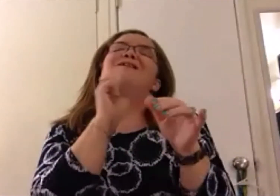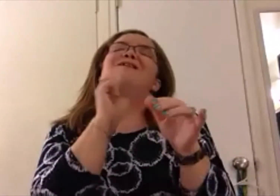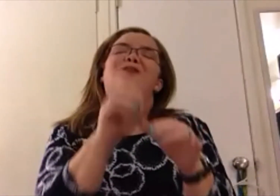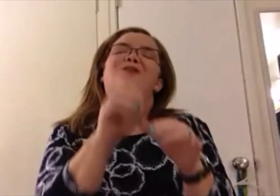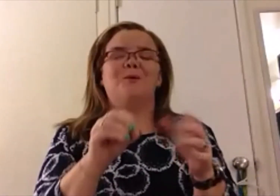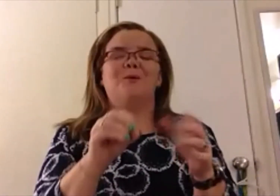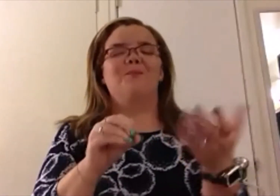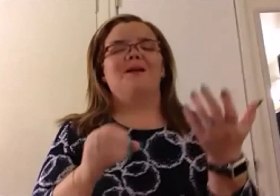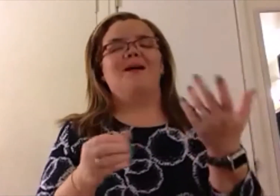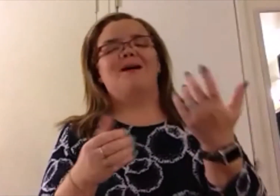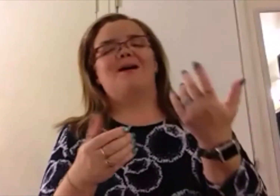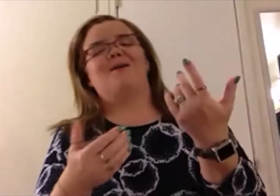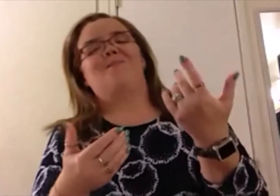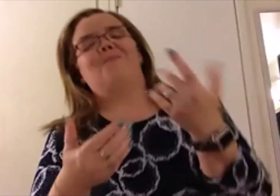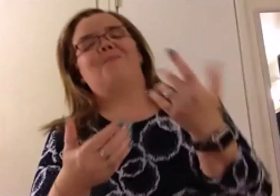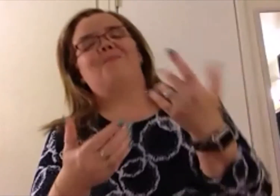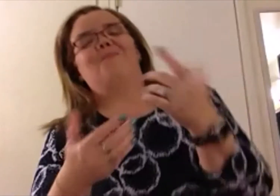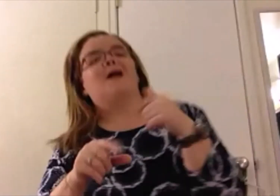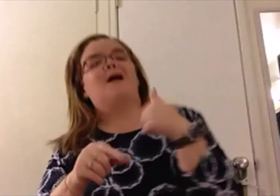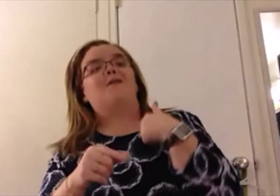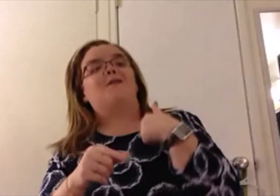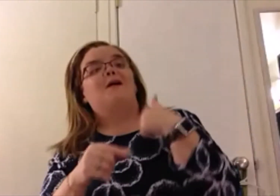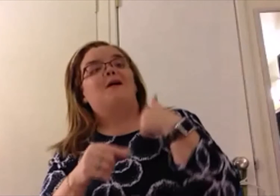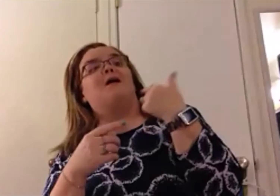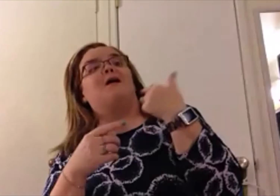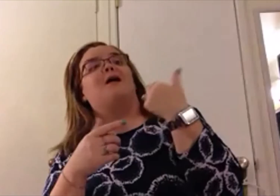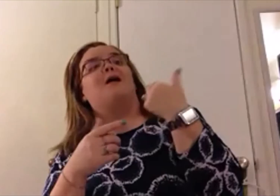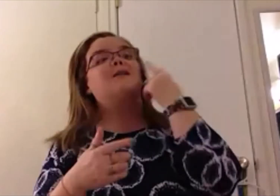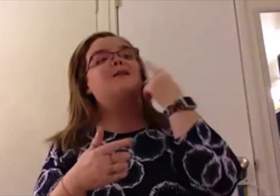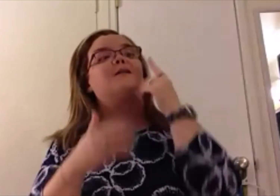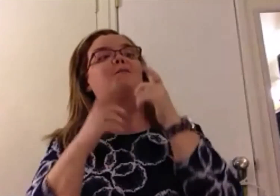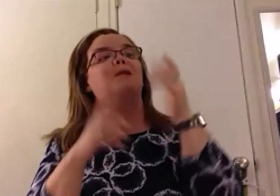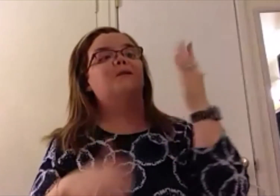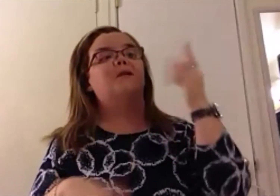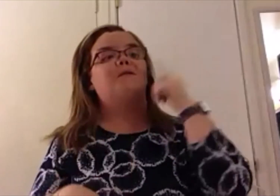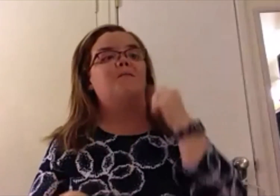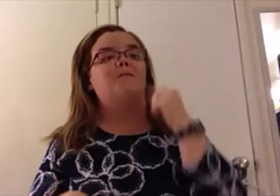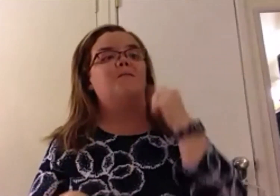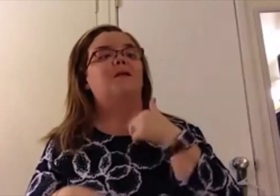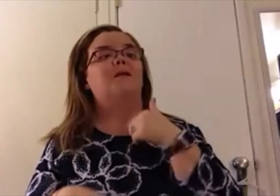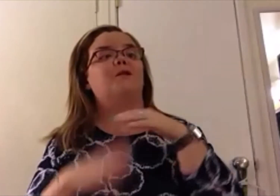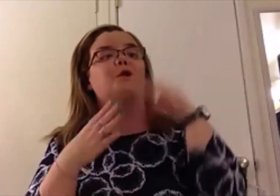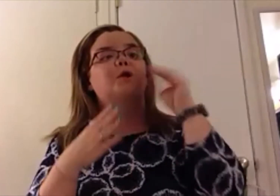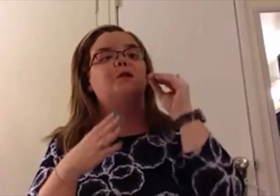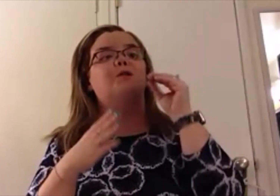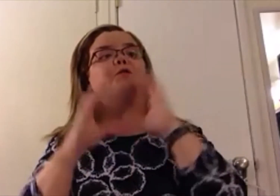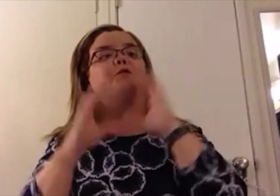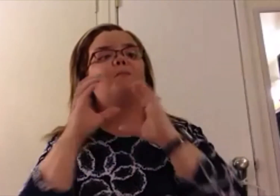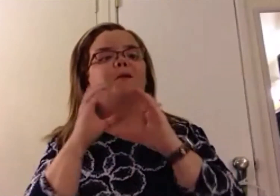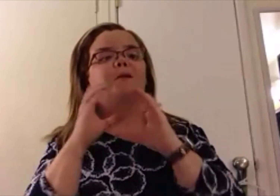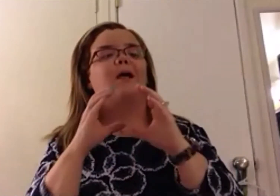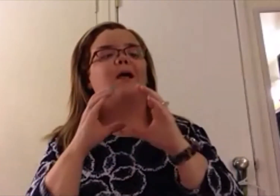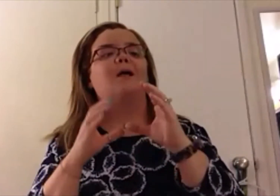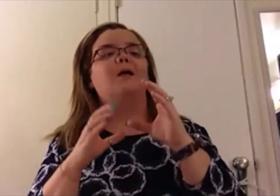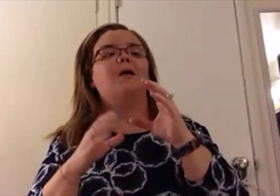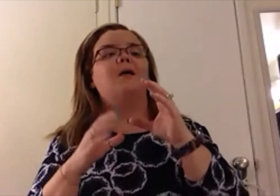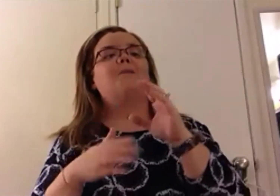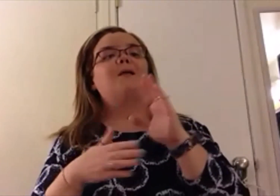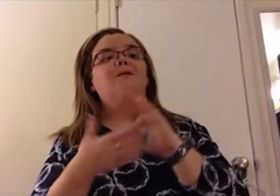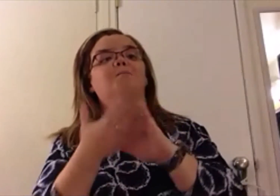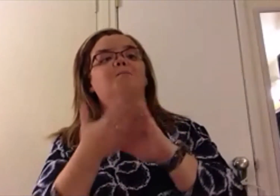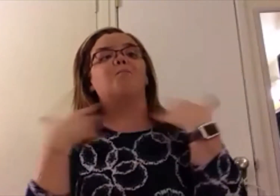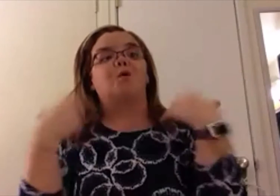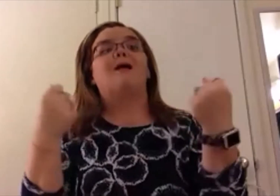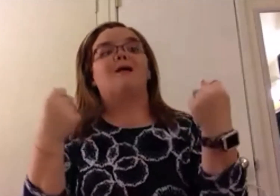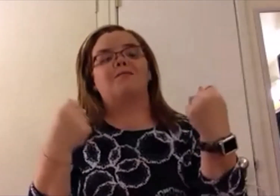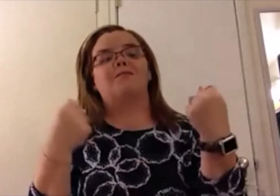so um but i had i i think the biggest thing for me is learning to communicate being brave